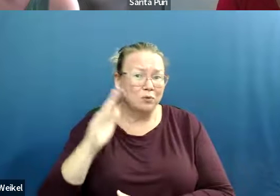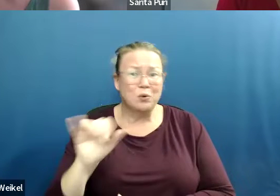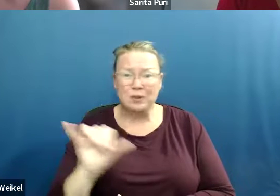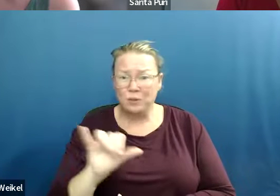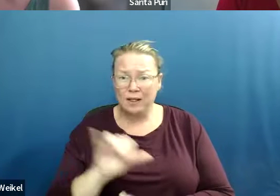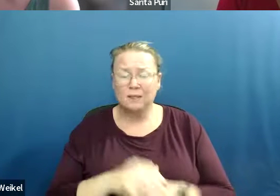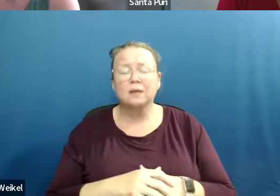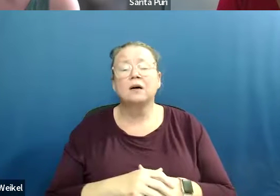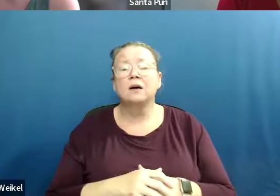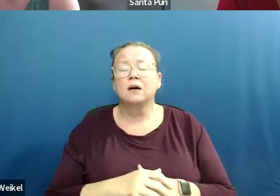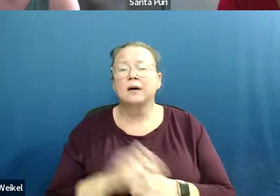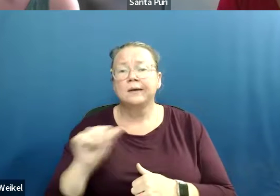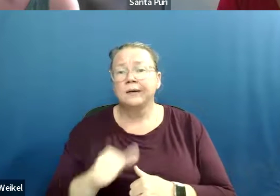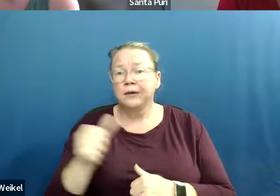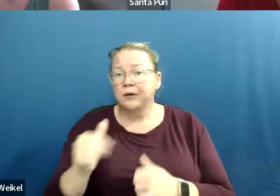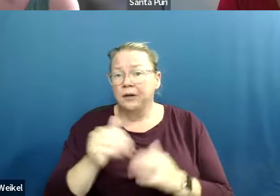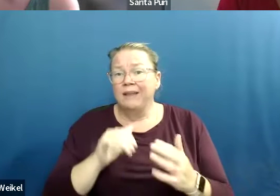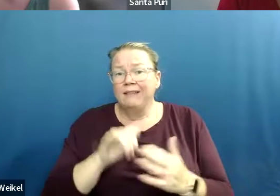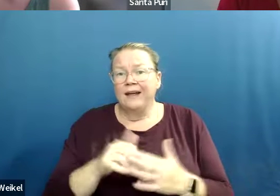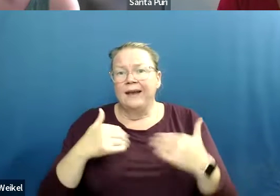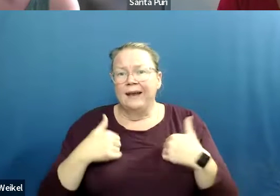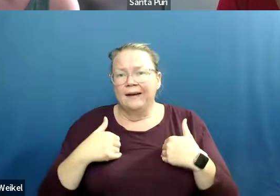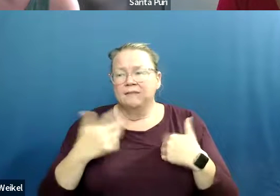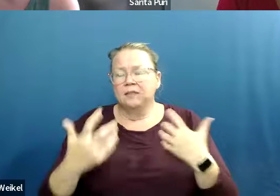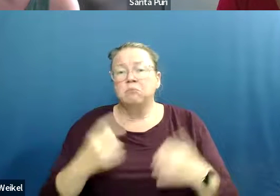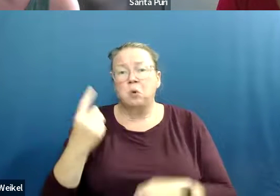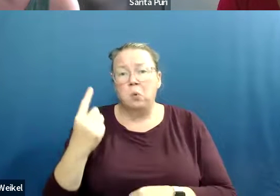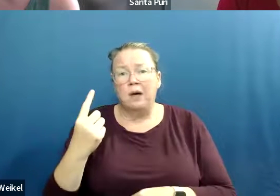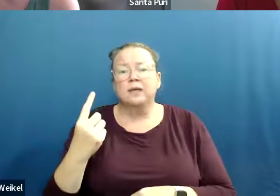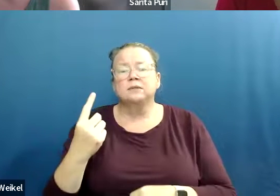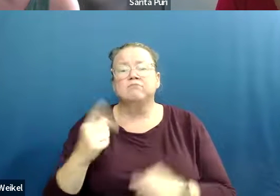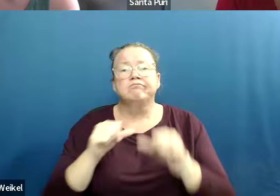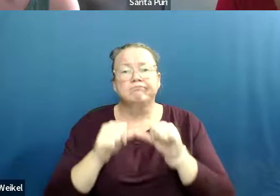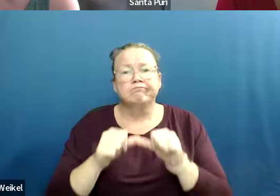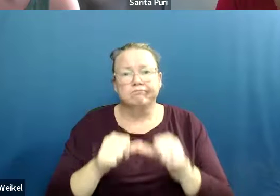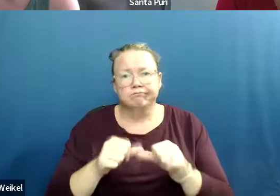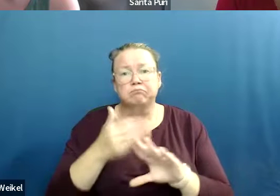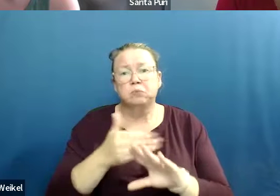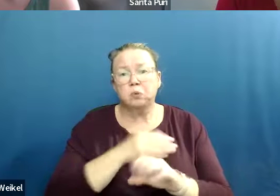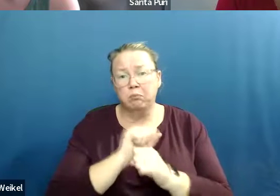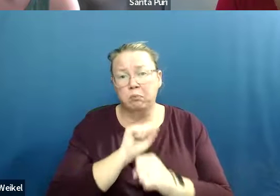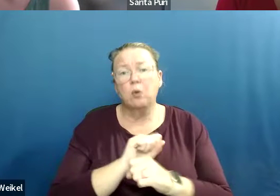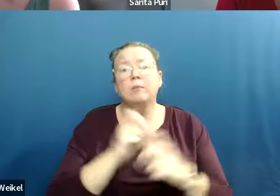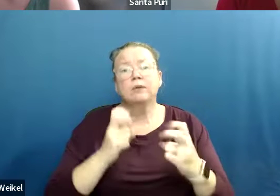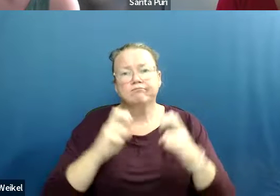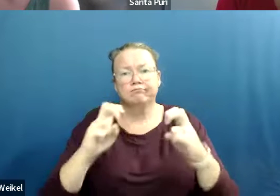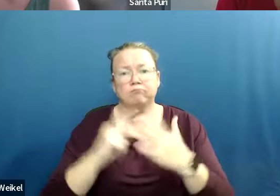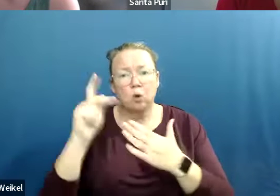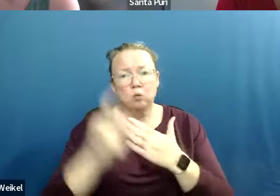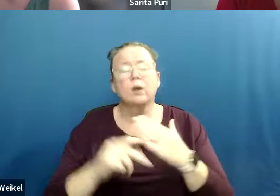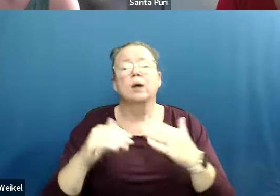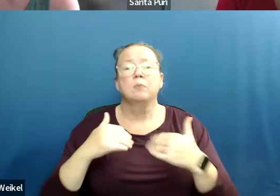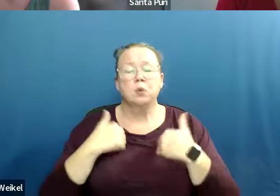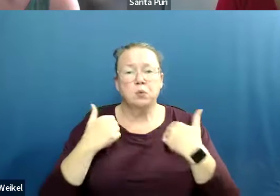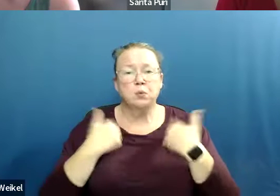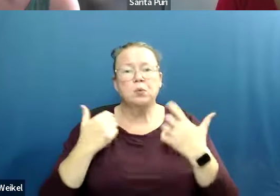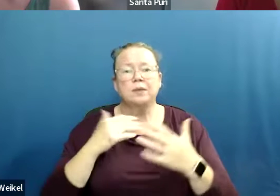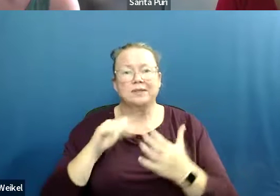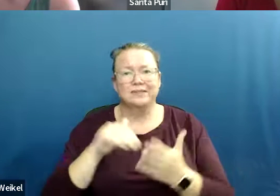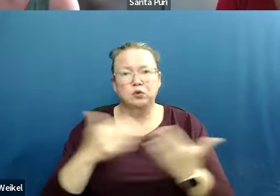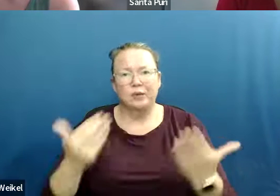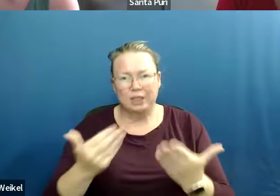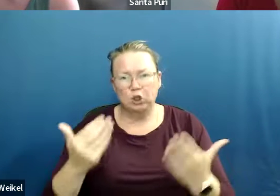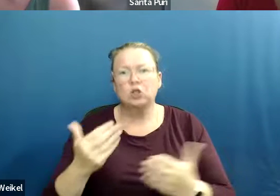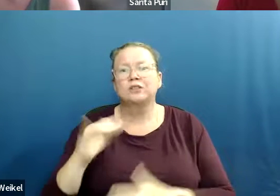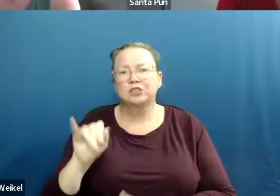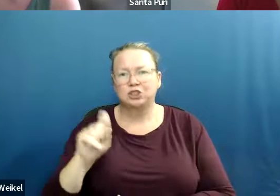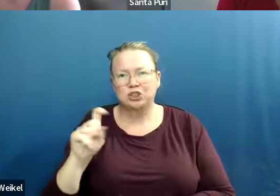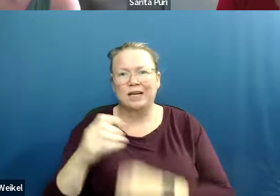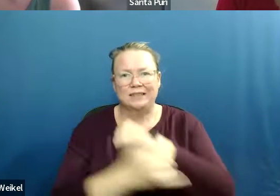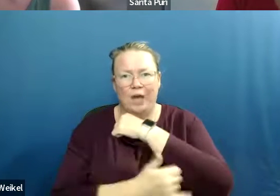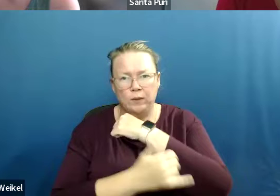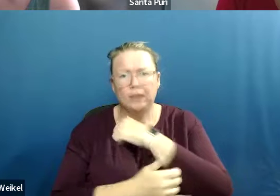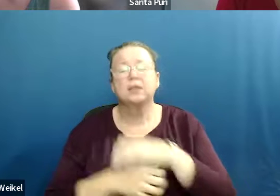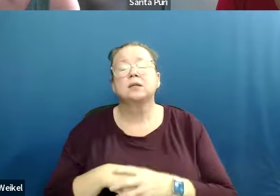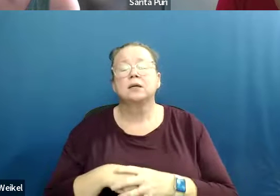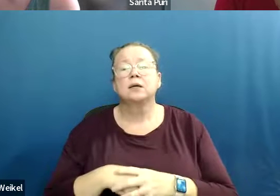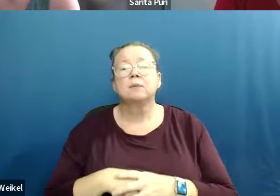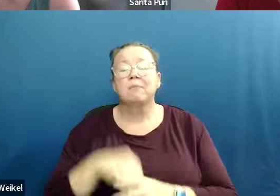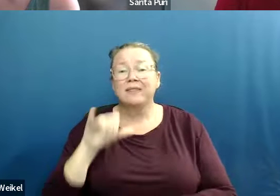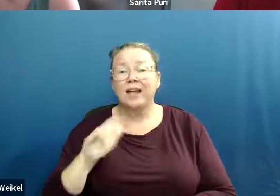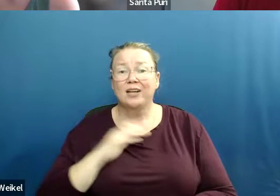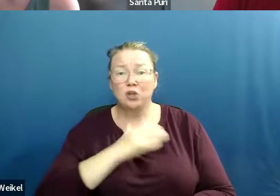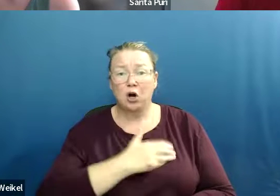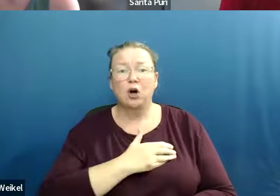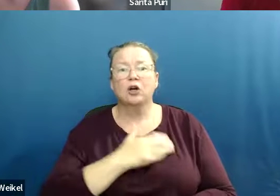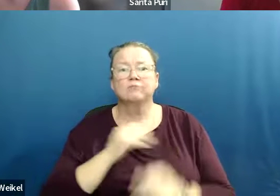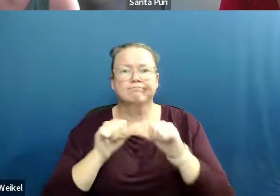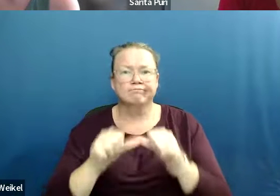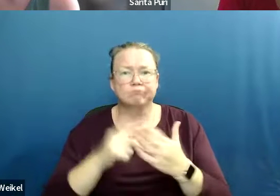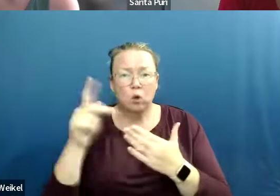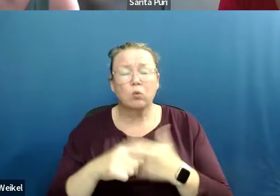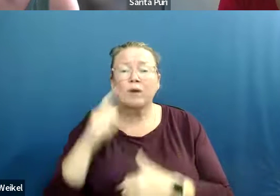Sarita Puri: And other than that, we have one ongoing pre-employment transition program in Youth Detention Center here in Jackson County. That is our ongoing program. And for summer we are.